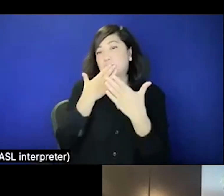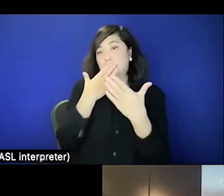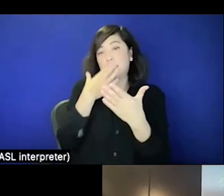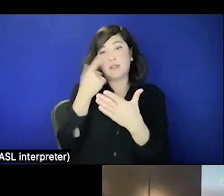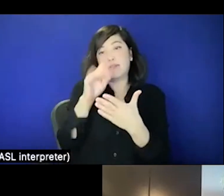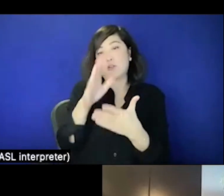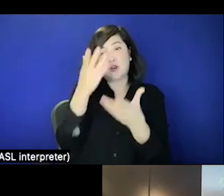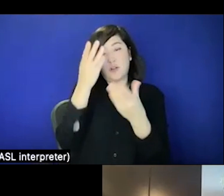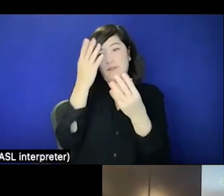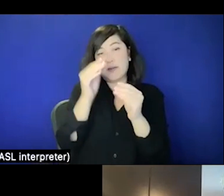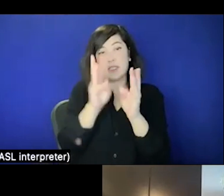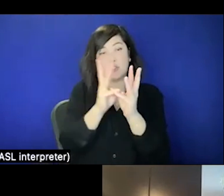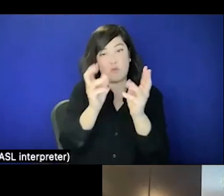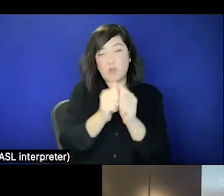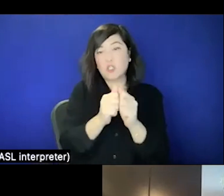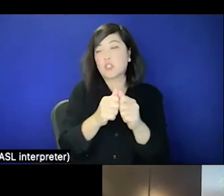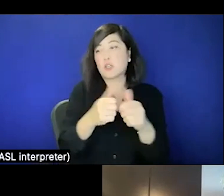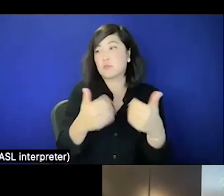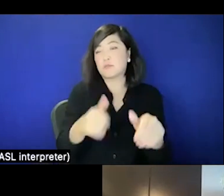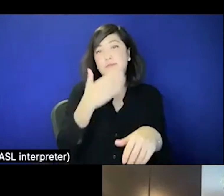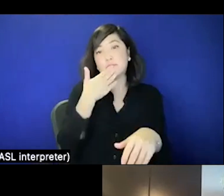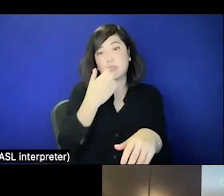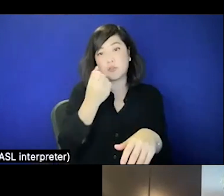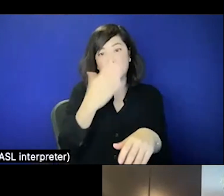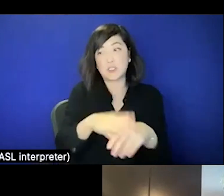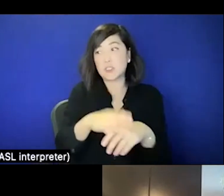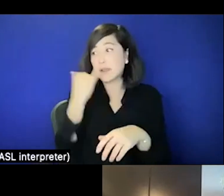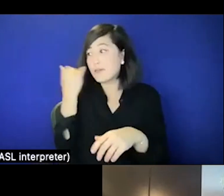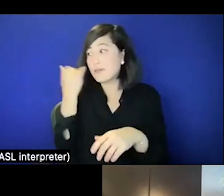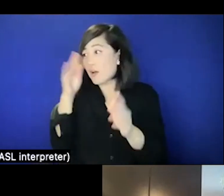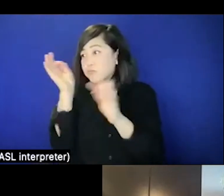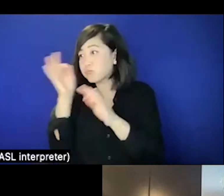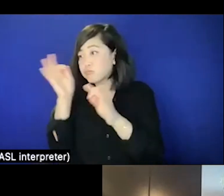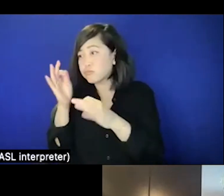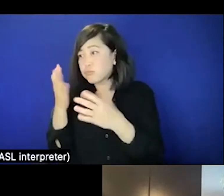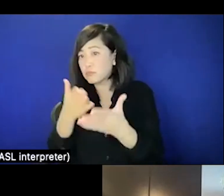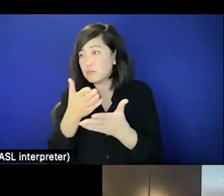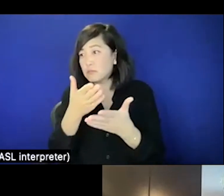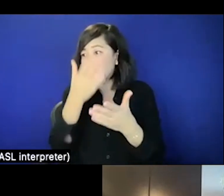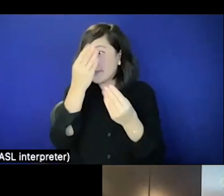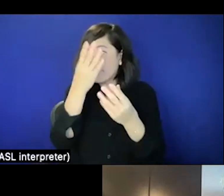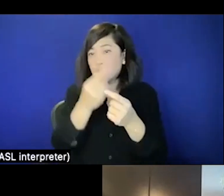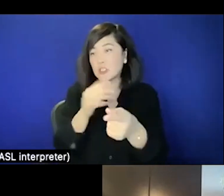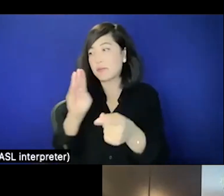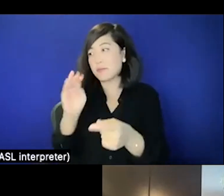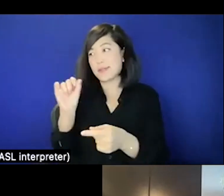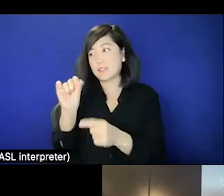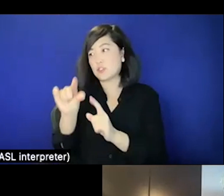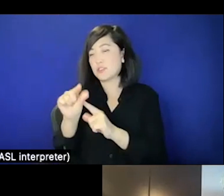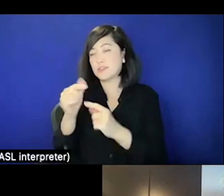for anyone who's not aware. Please visit BISG's website. It's a great source for information.